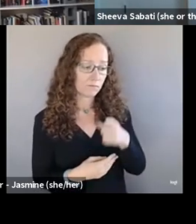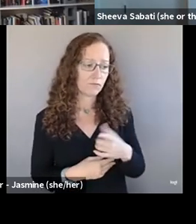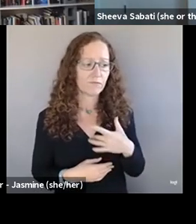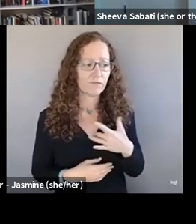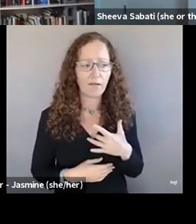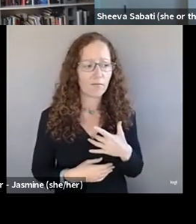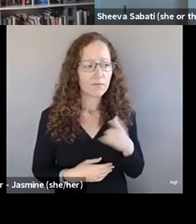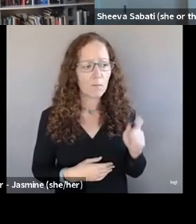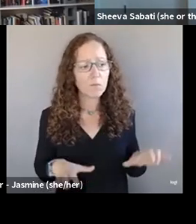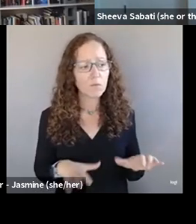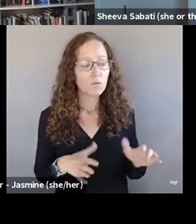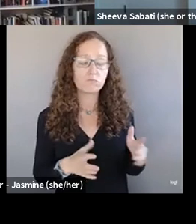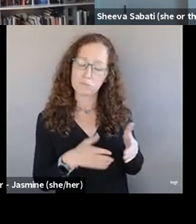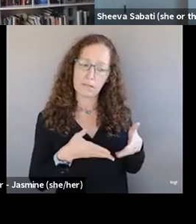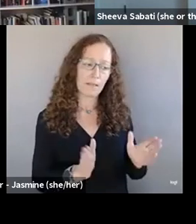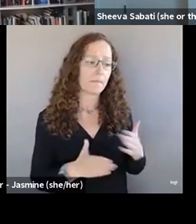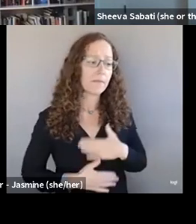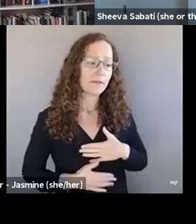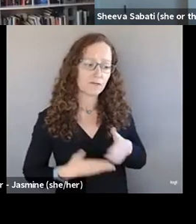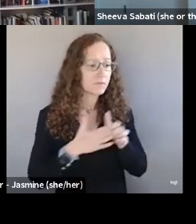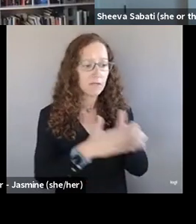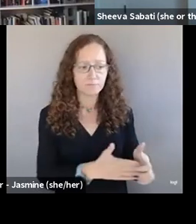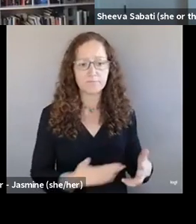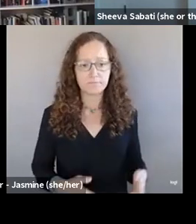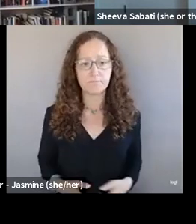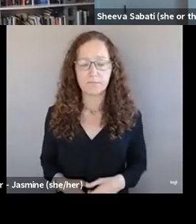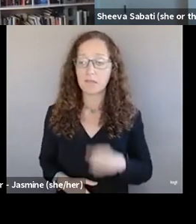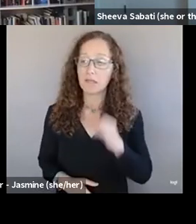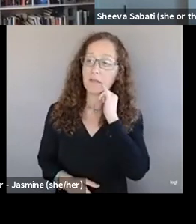doing. So whatever you feel that your work is, right, because the